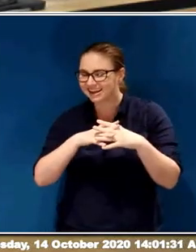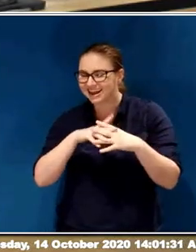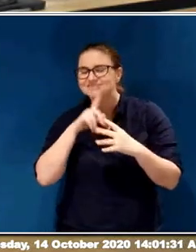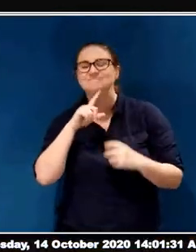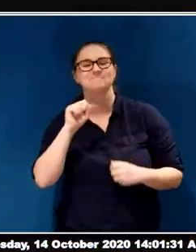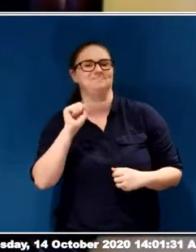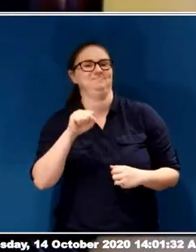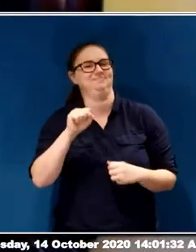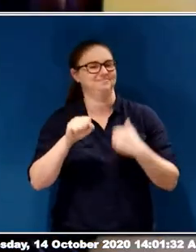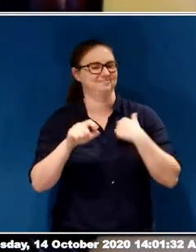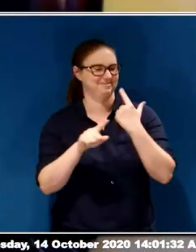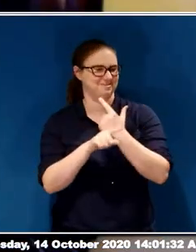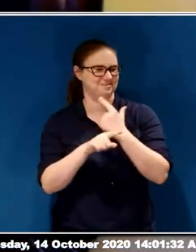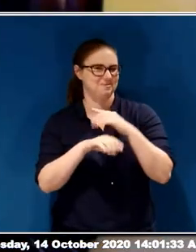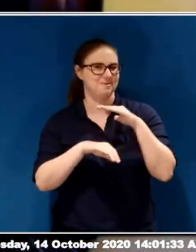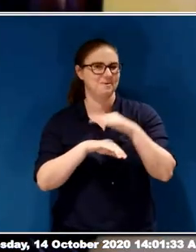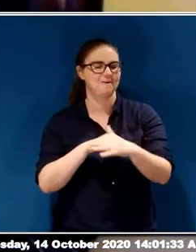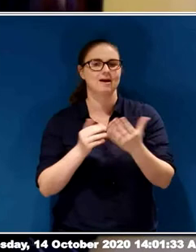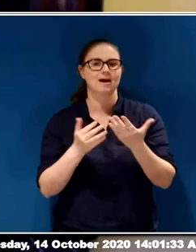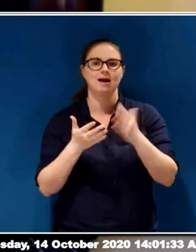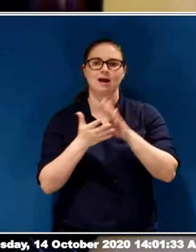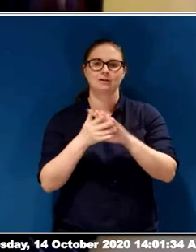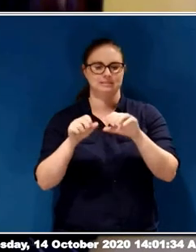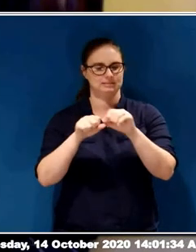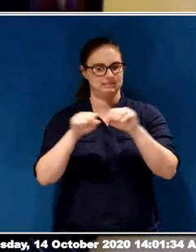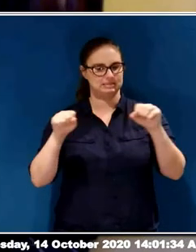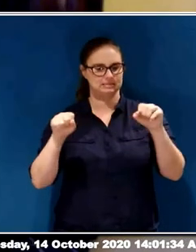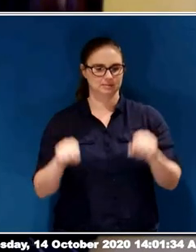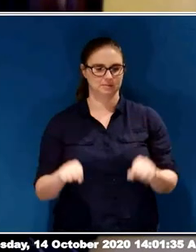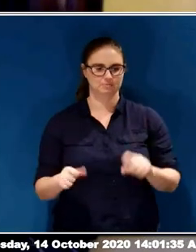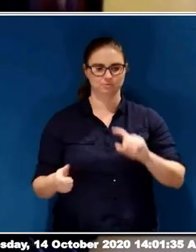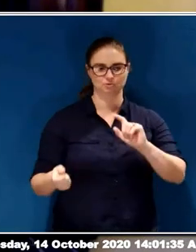and I was lucky enough to go and look at two states that had managed to